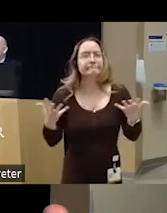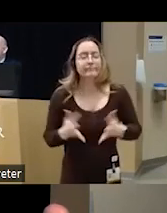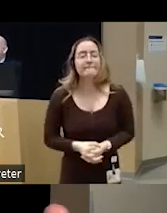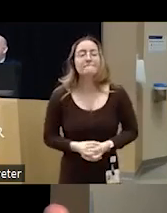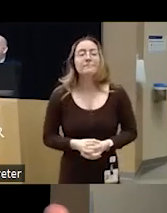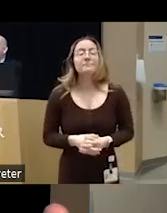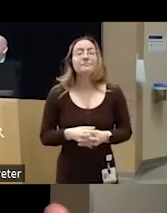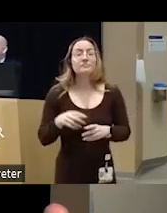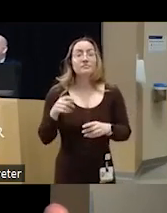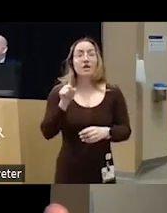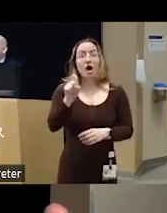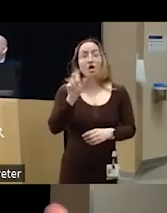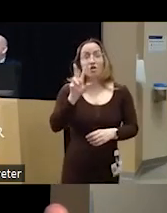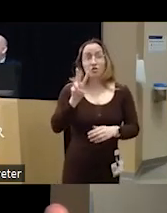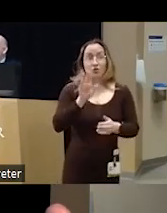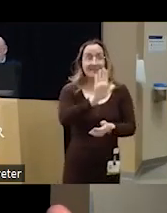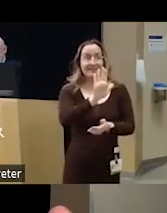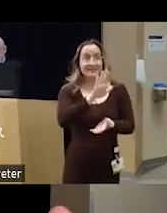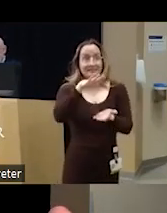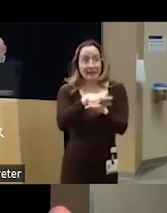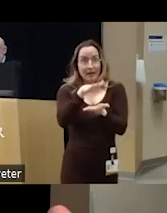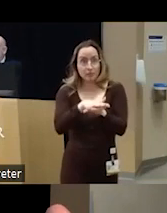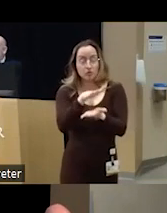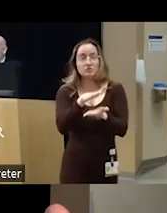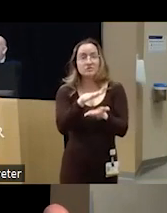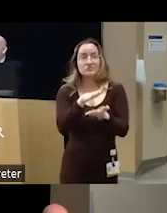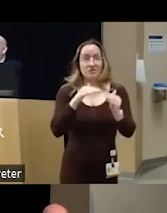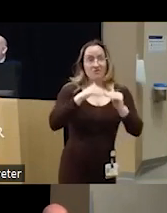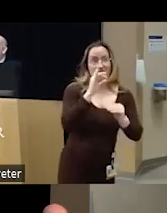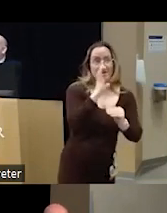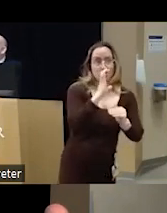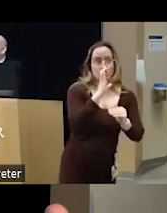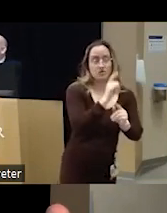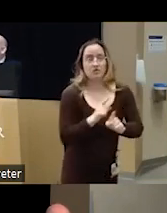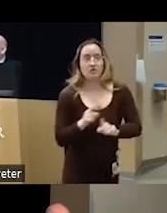A hundred to papers among his over 800 132 of